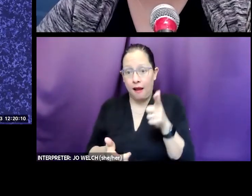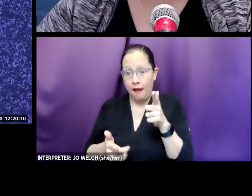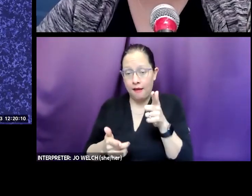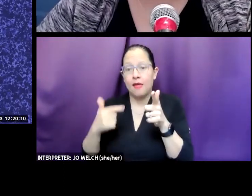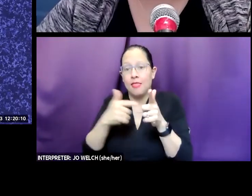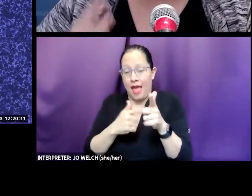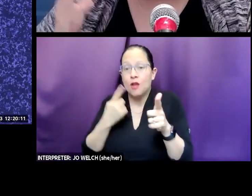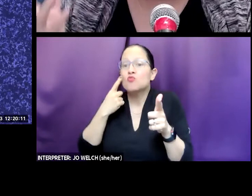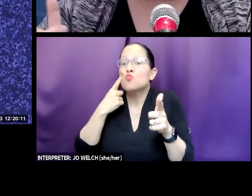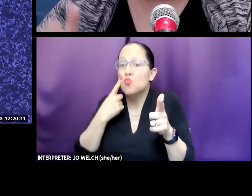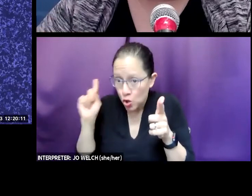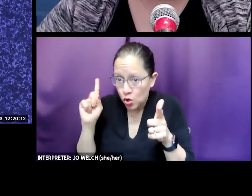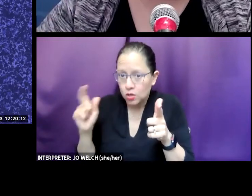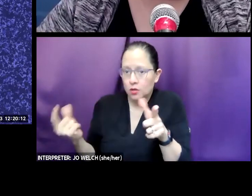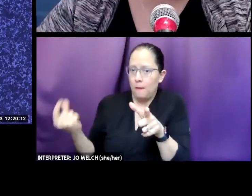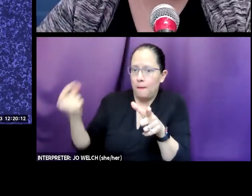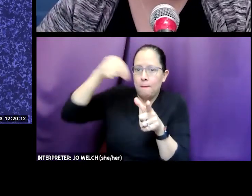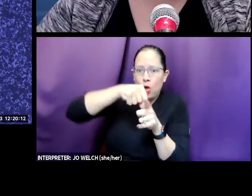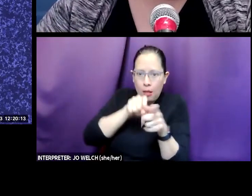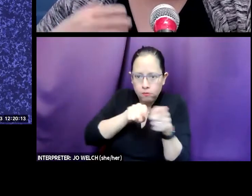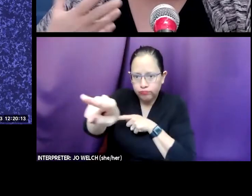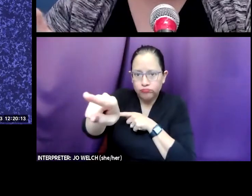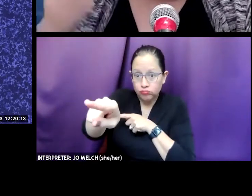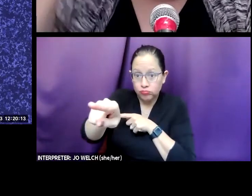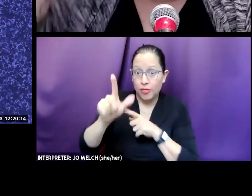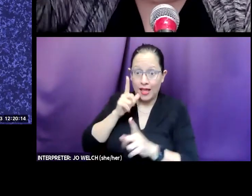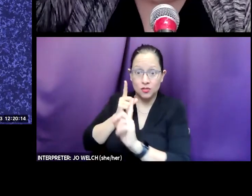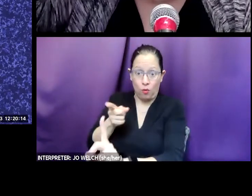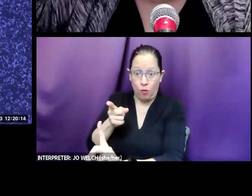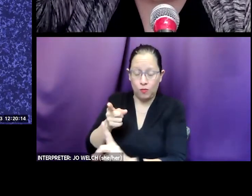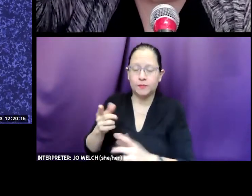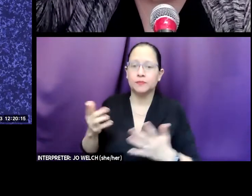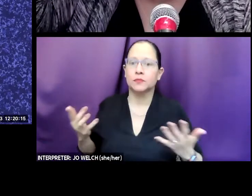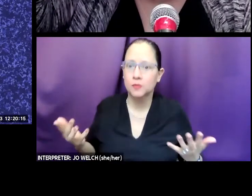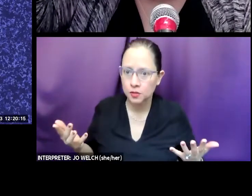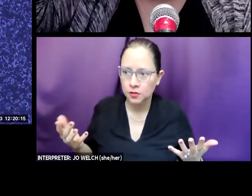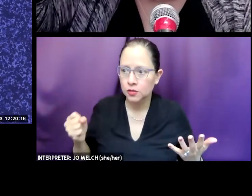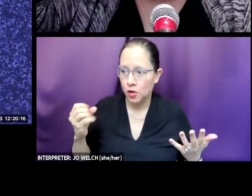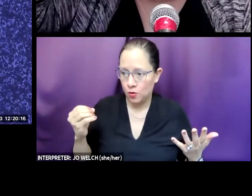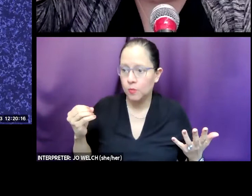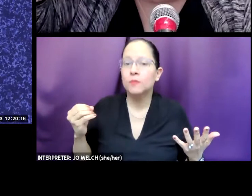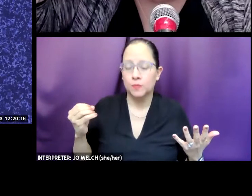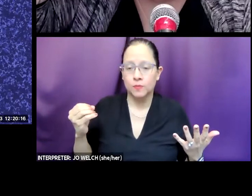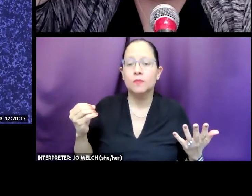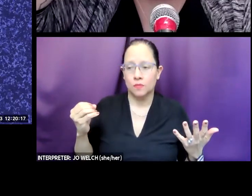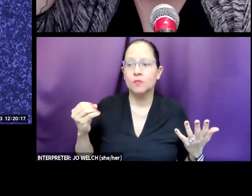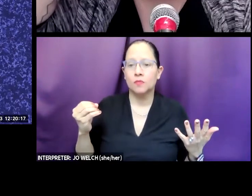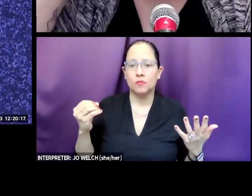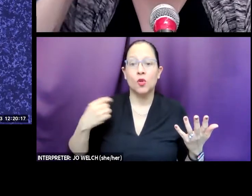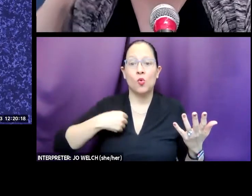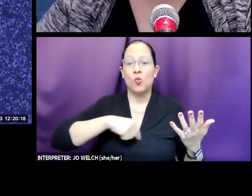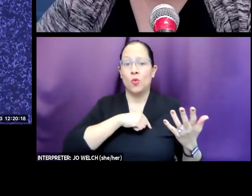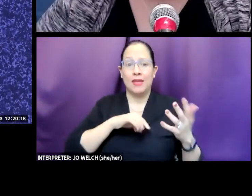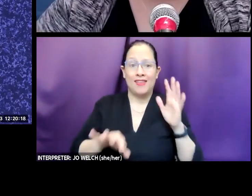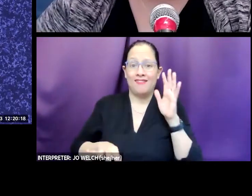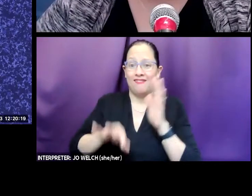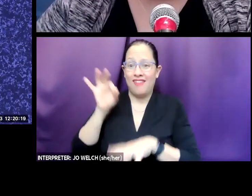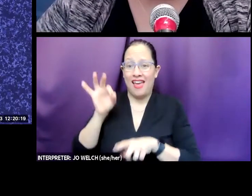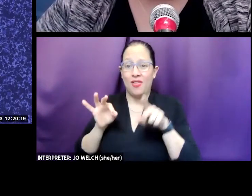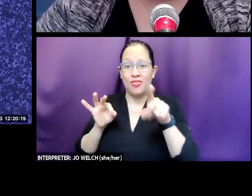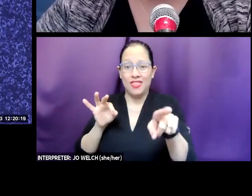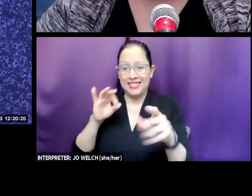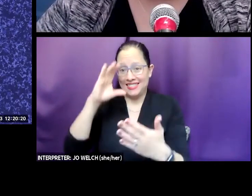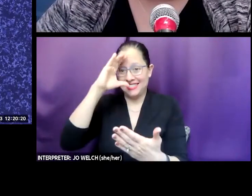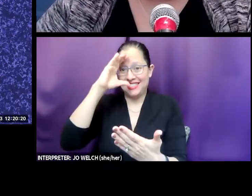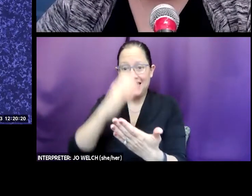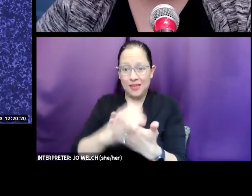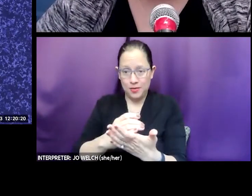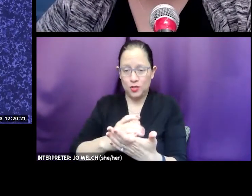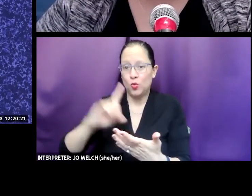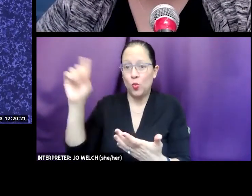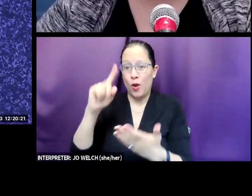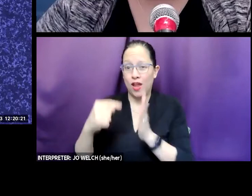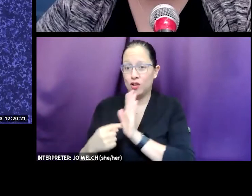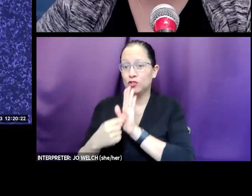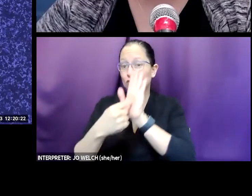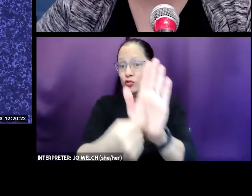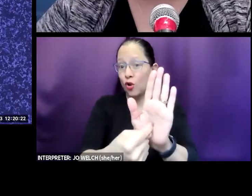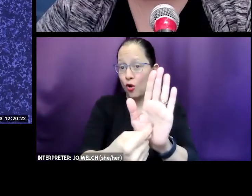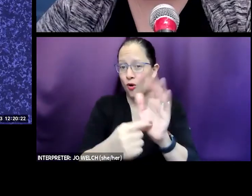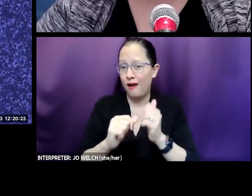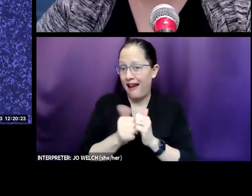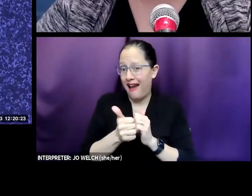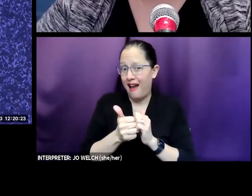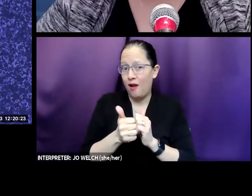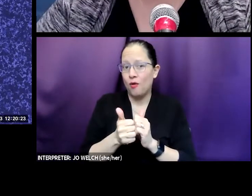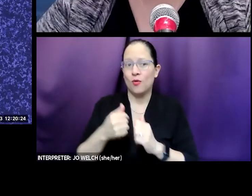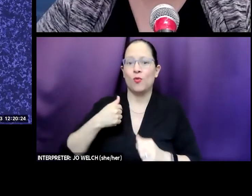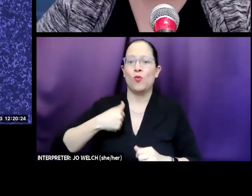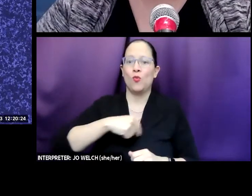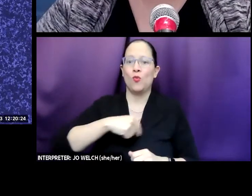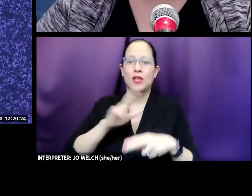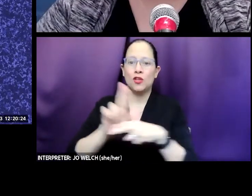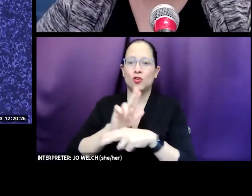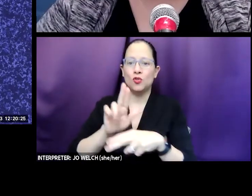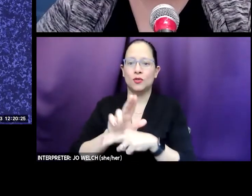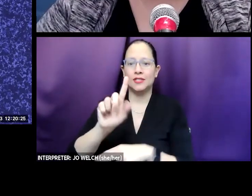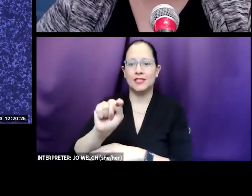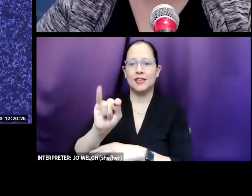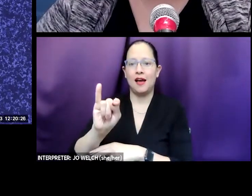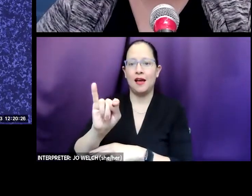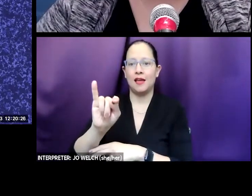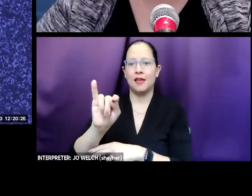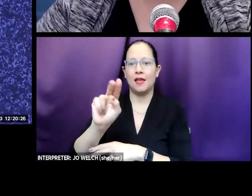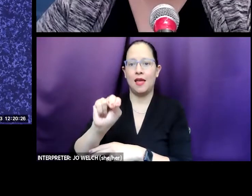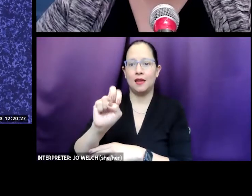So this is all happening within the same context. So one of the ways that we were able to find this post and find all the places that people were trafficking this manipulated image was simply by using reverse image search we use 10 ITINEYE.